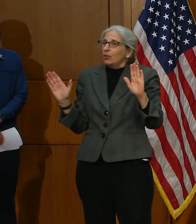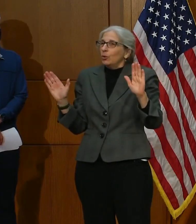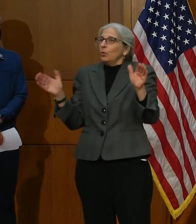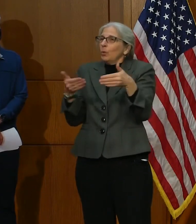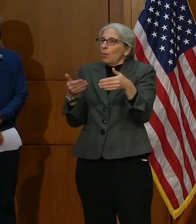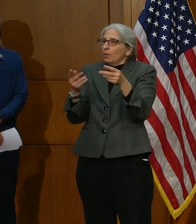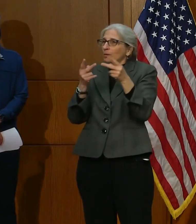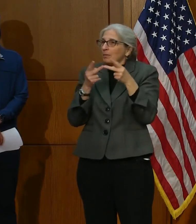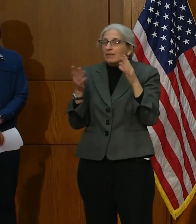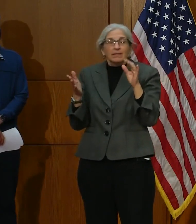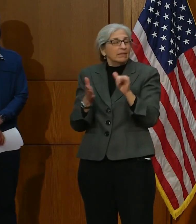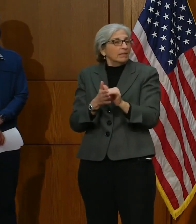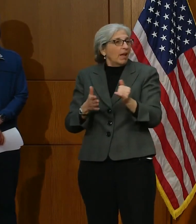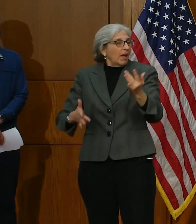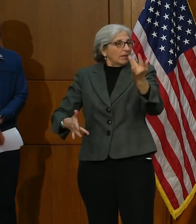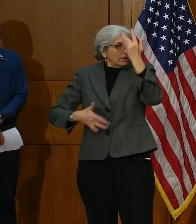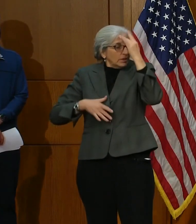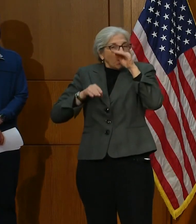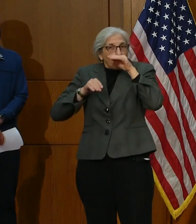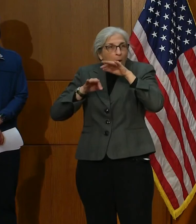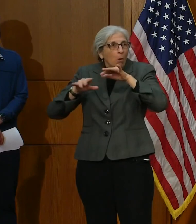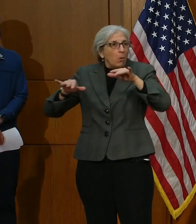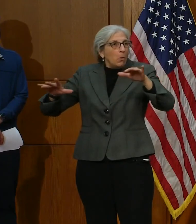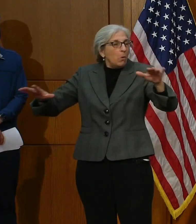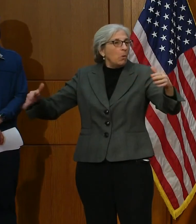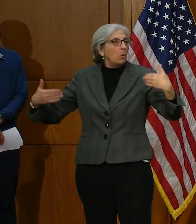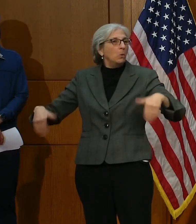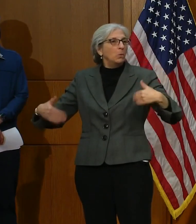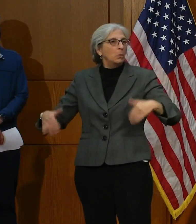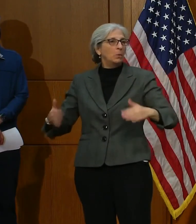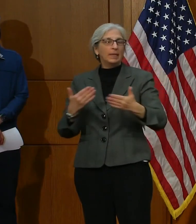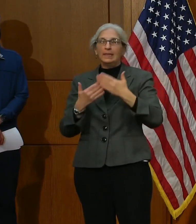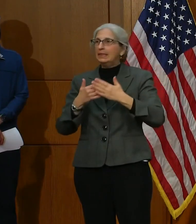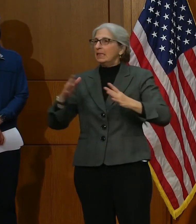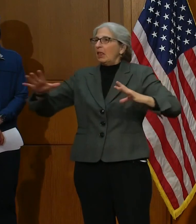THAT WHEN PEOPLE GATHER TOGETHER, ESPECIALLY IN CLOSED PLACES THAT THIS SPREADS LIKE